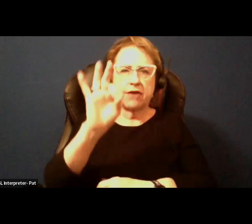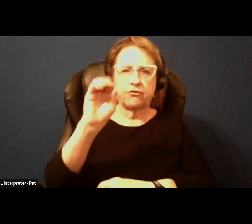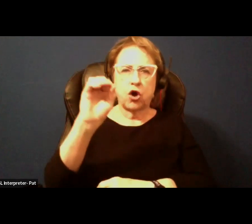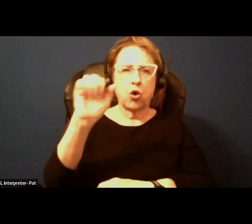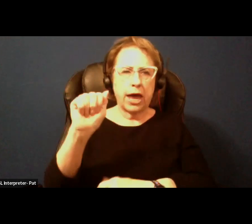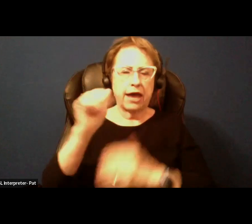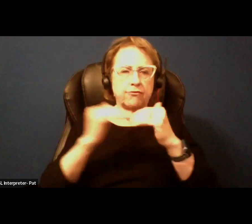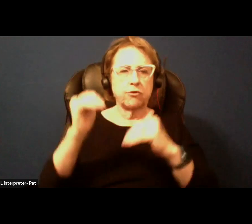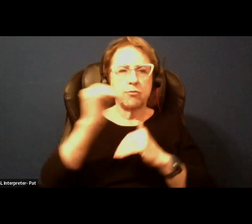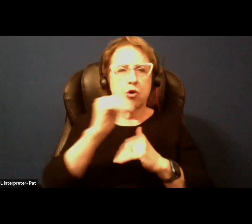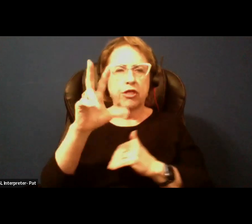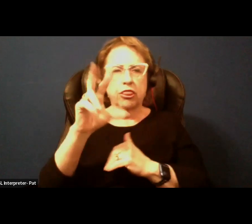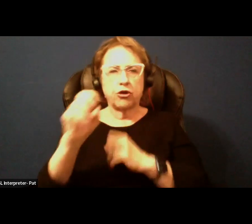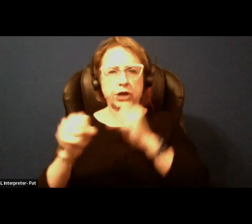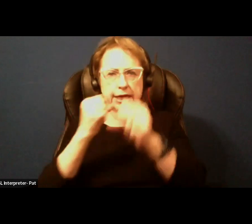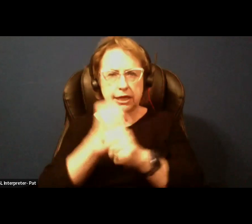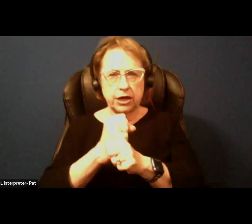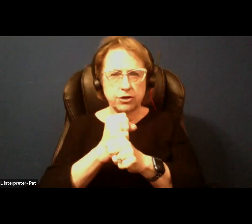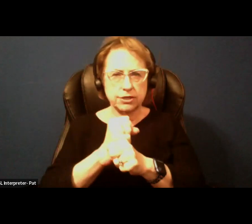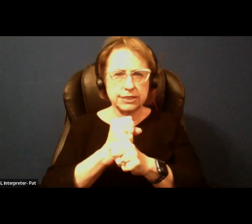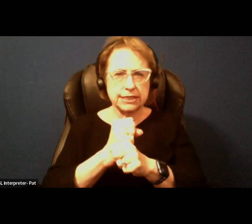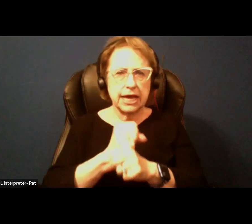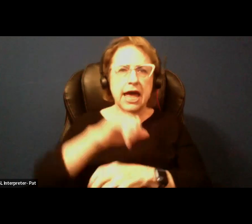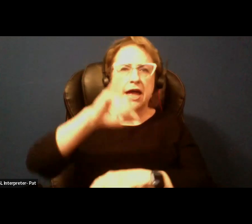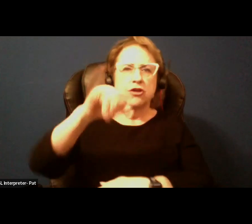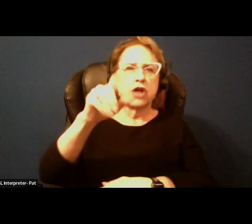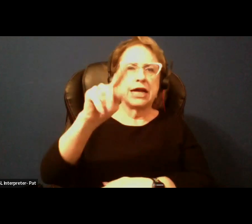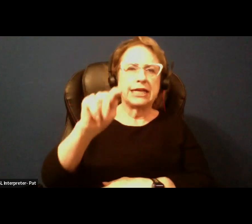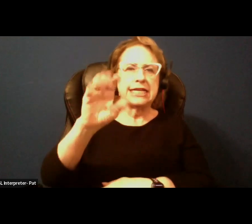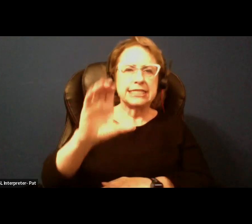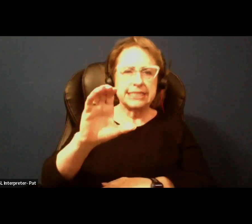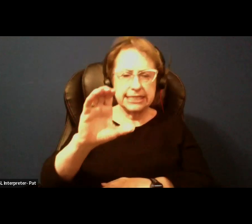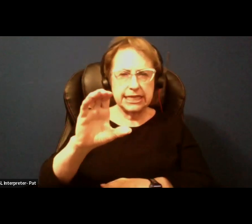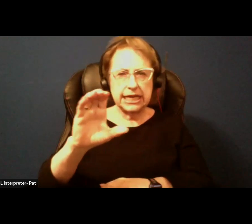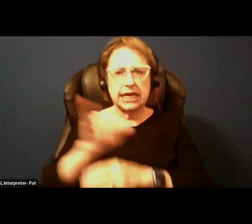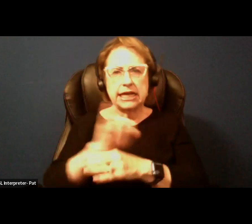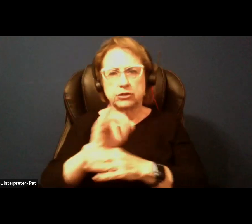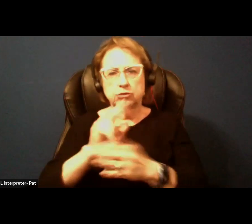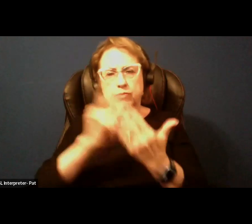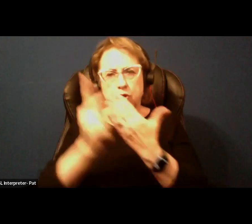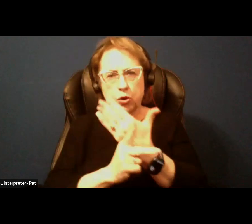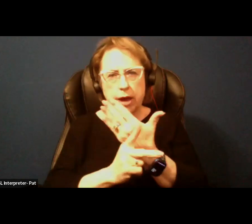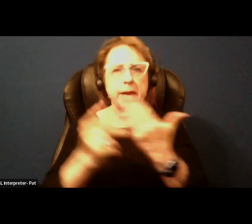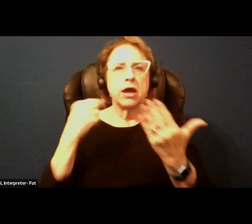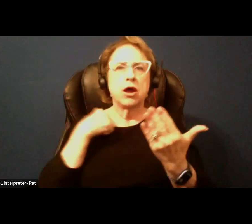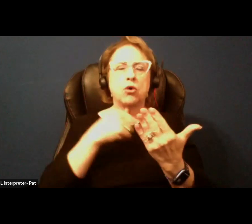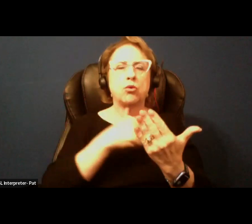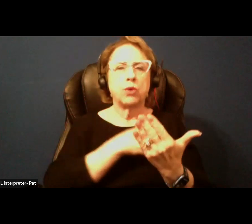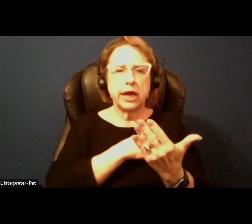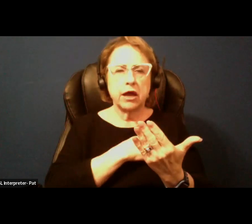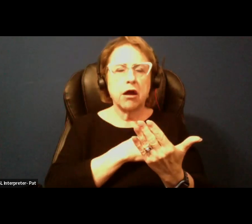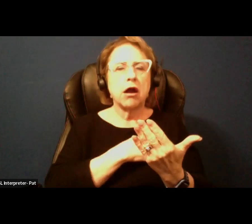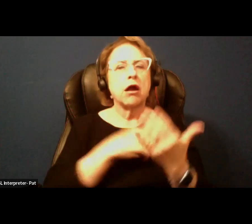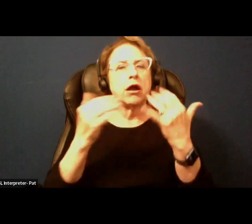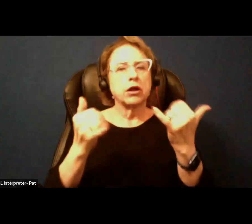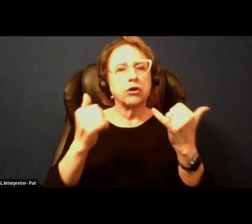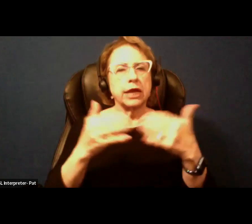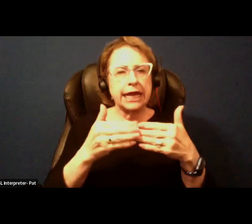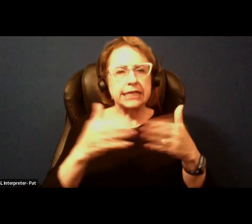a JATC program an appreciate program. We are currently expanding that across the State. Our